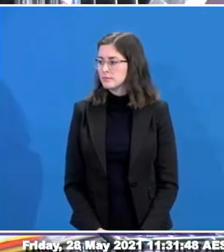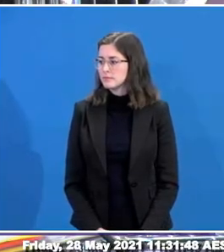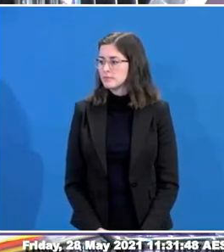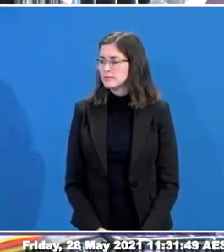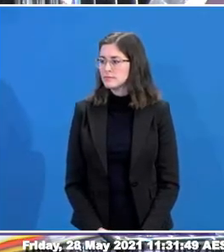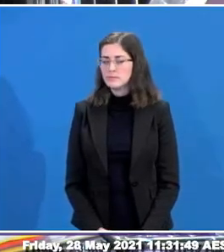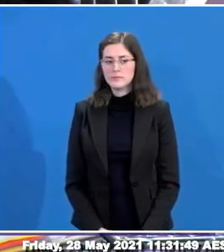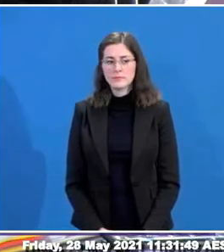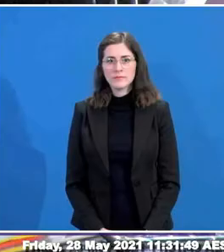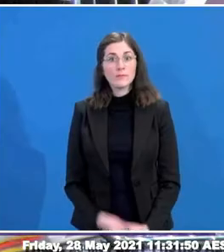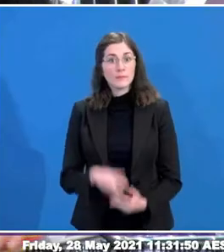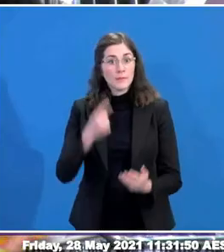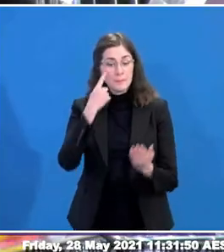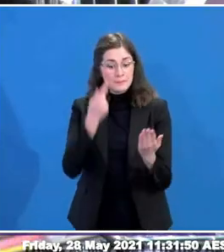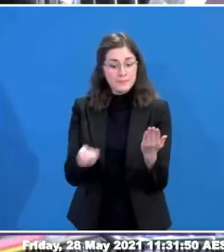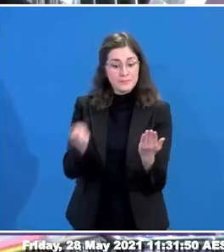I ask you to turn to page eight of nine.